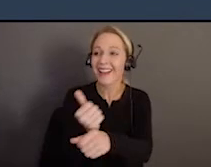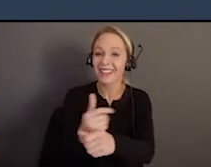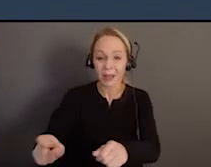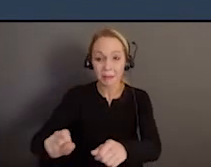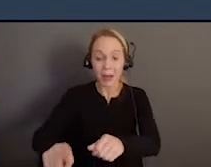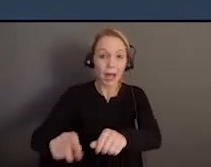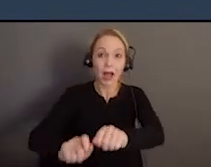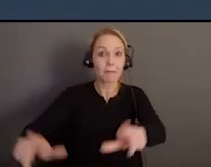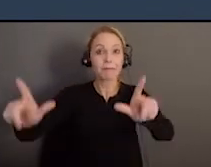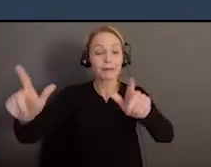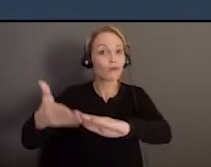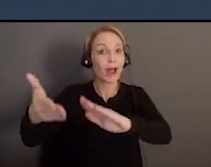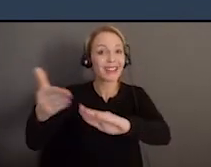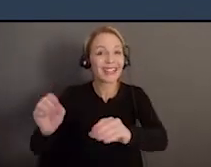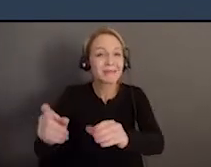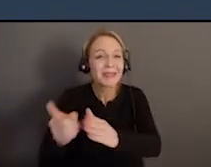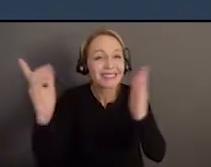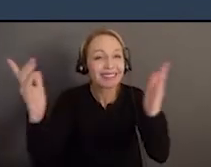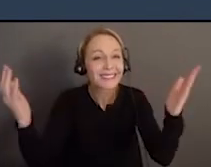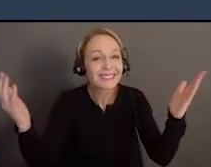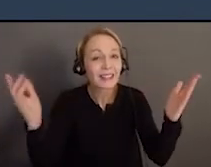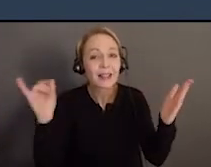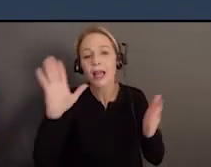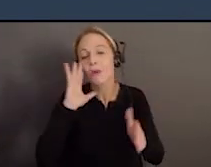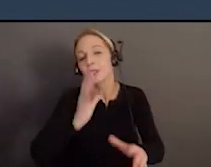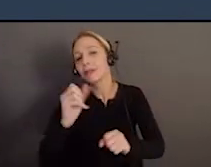THIS CAN SPEEDUP YOUR TIME FROM IDEA TO PRODUCTION.